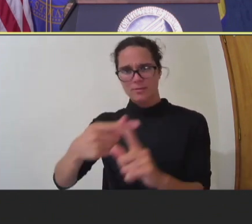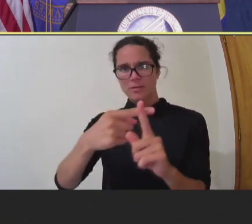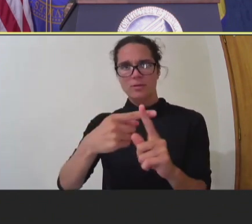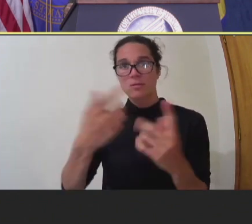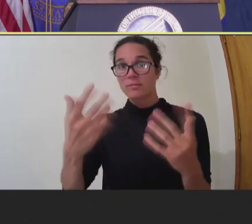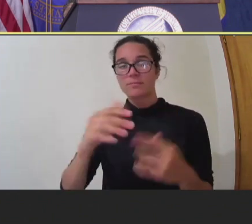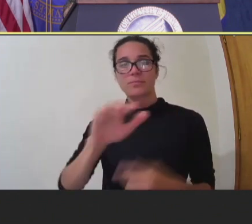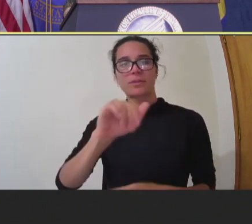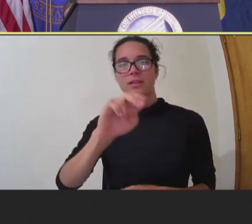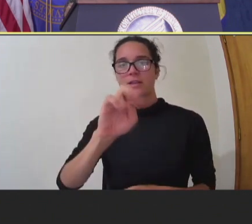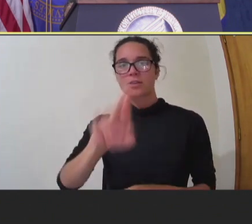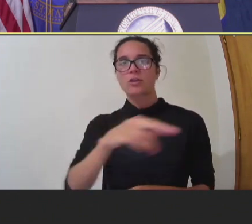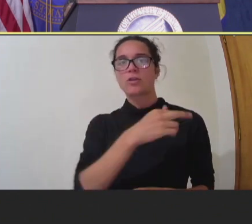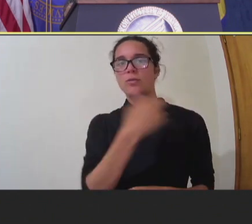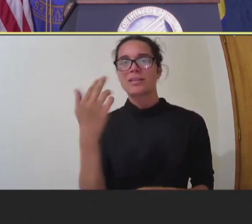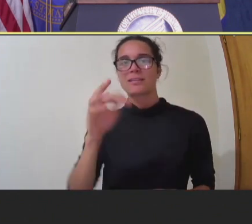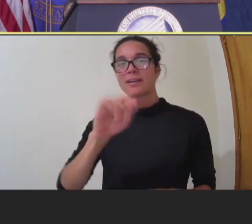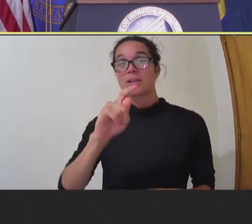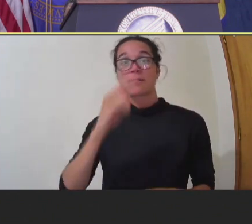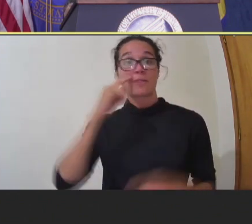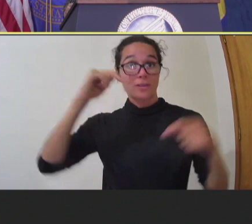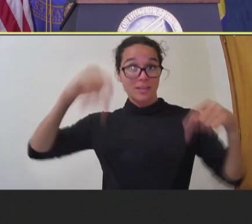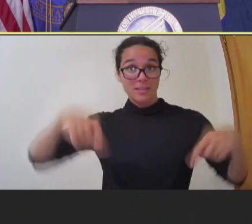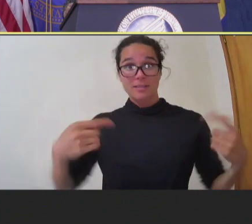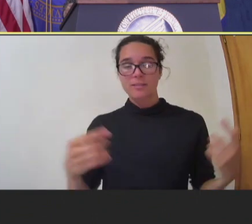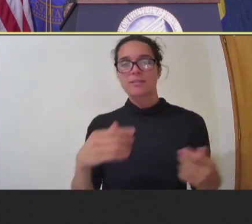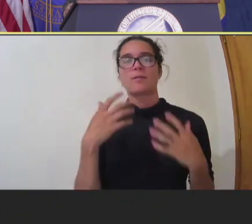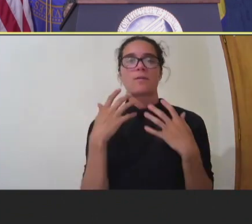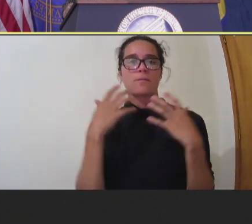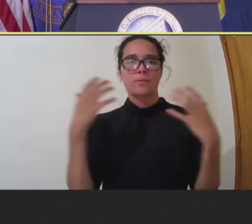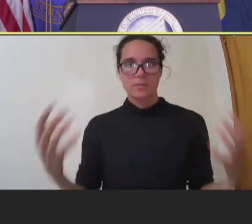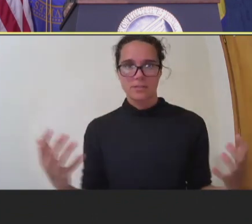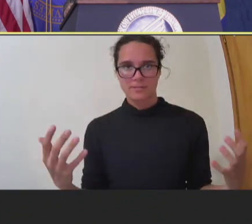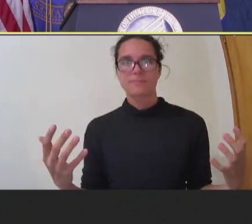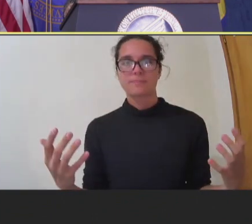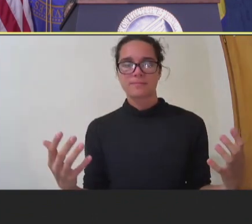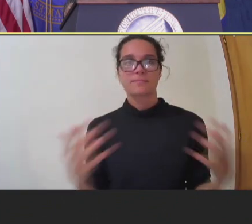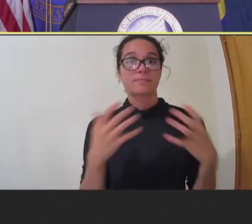obesity. So, obesity is associated with many kinds of cancers: breast cancer, colon cancer,